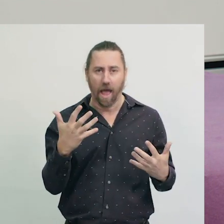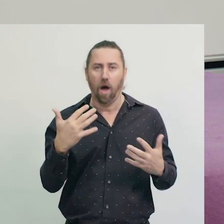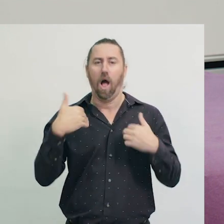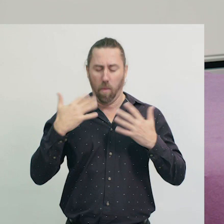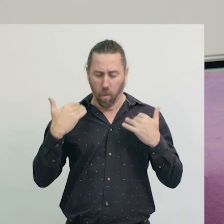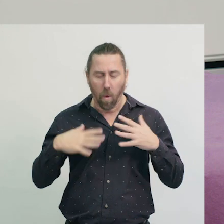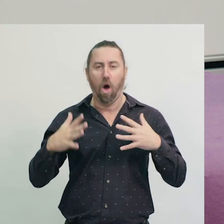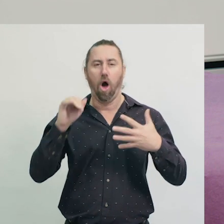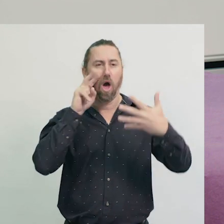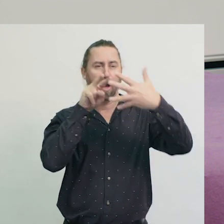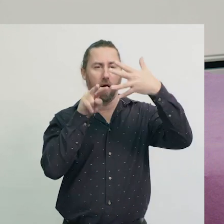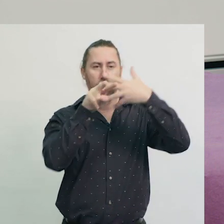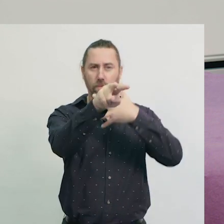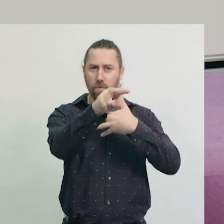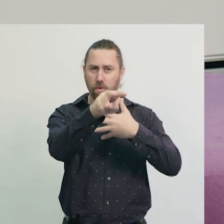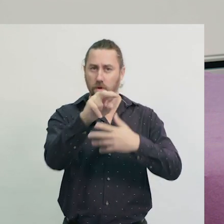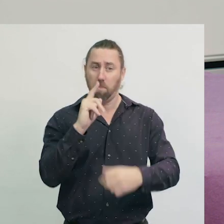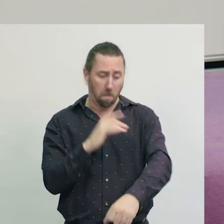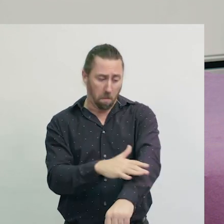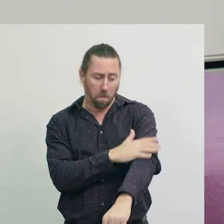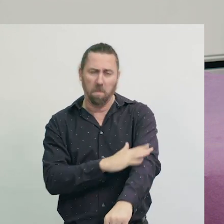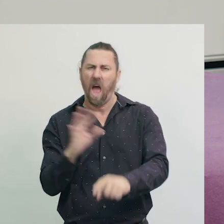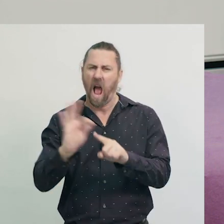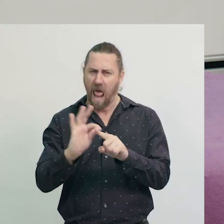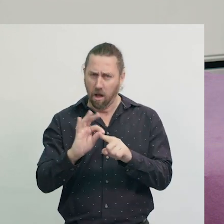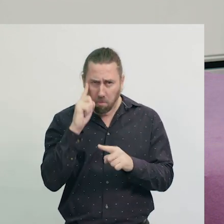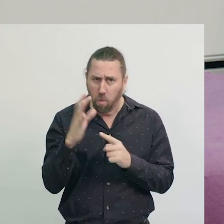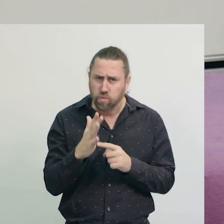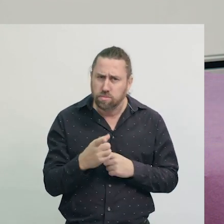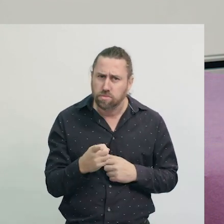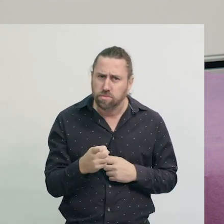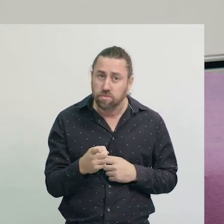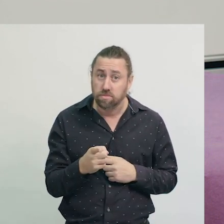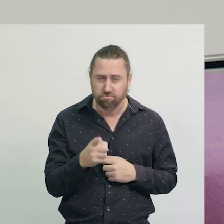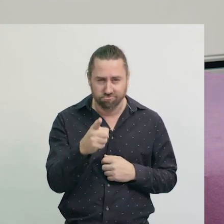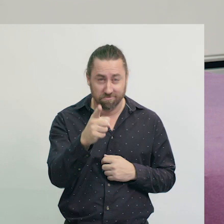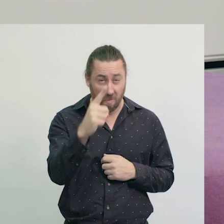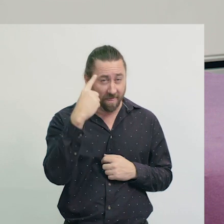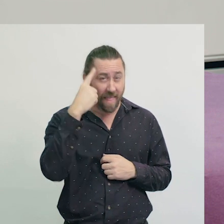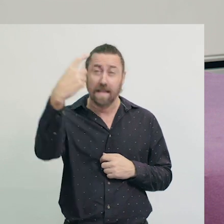Do you think the colour of the outer spacesuit is important? Yes - have you noticed that, when you're in the sun,